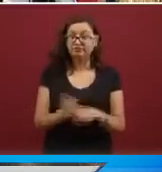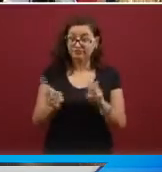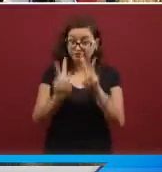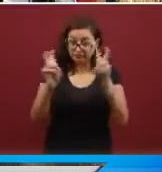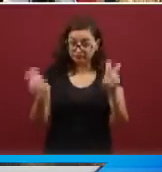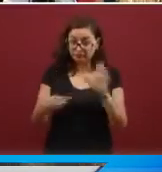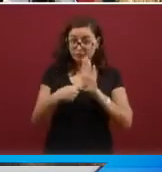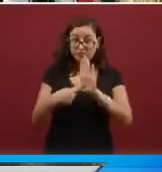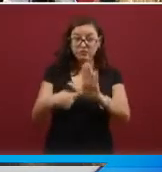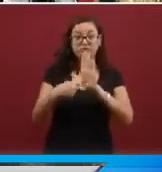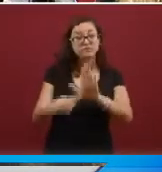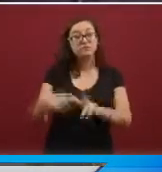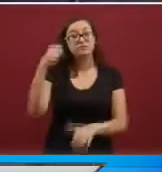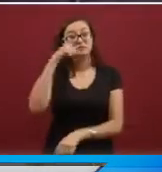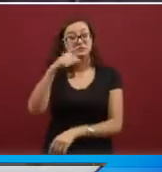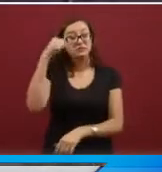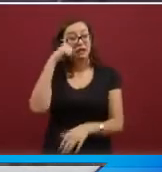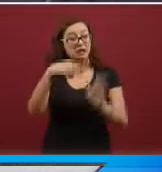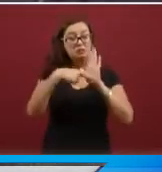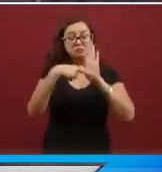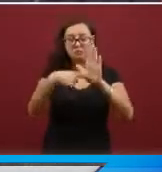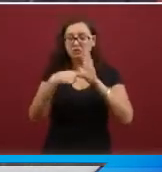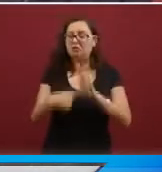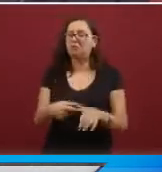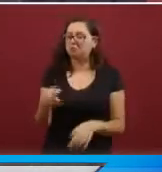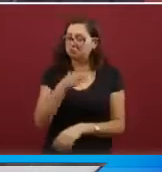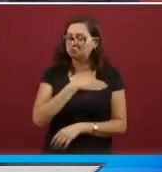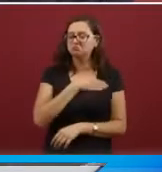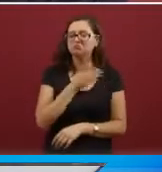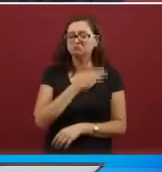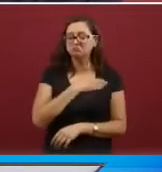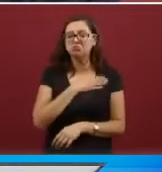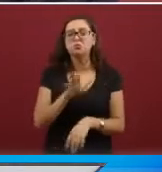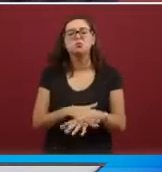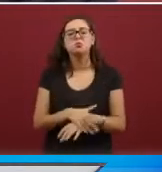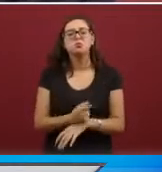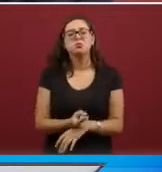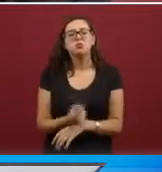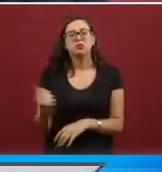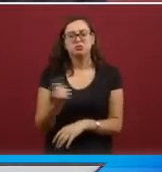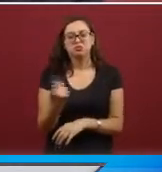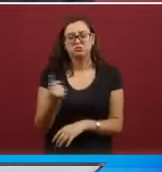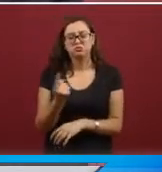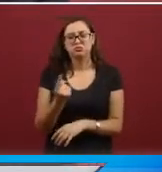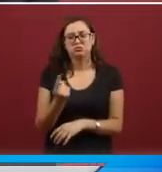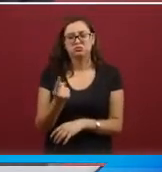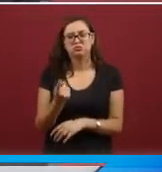but it is no longer tolerated corruption and will be completely eradicated from the corrupt in government inheritance of the neoliberal period